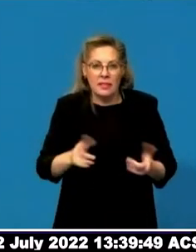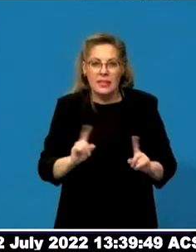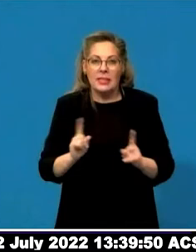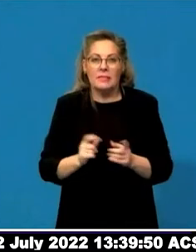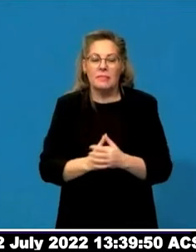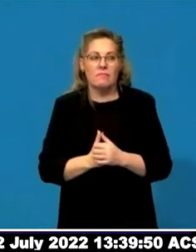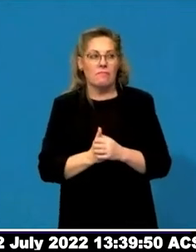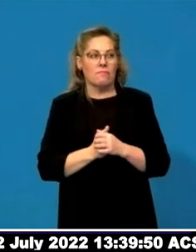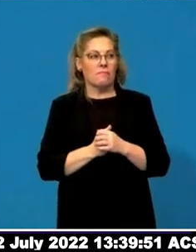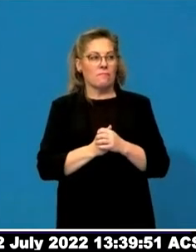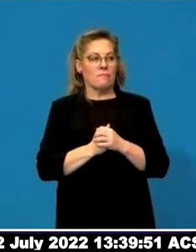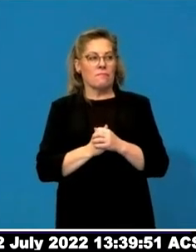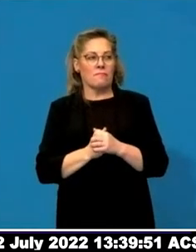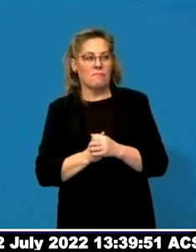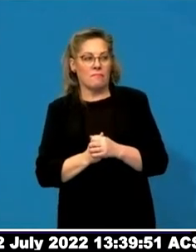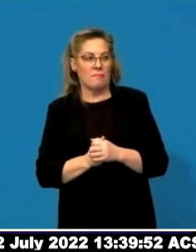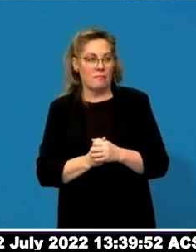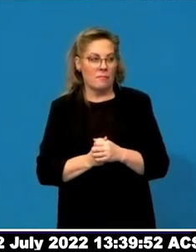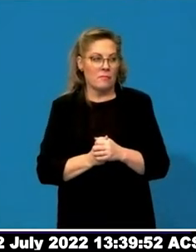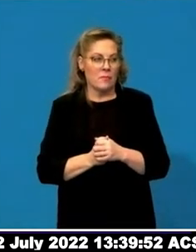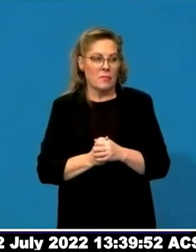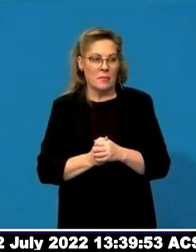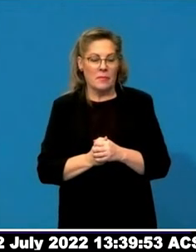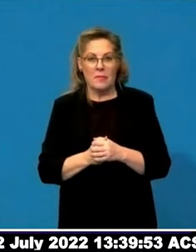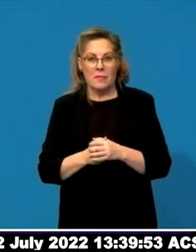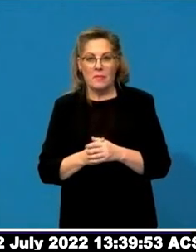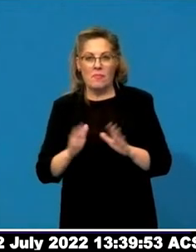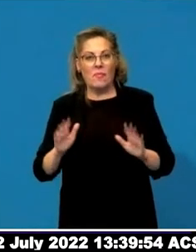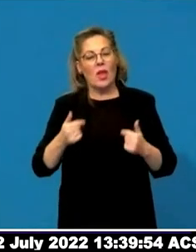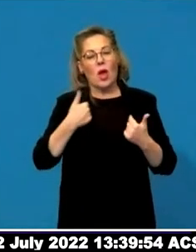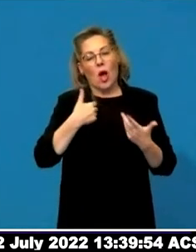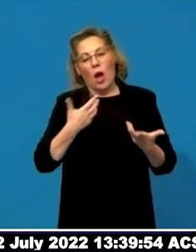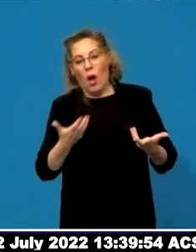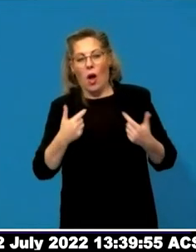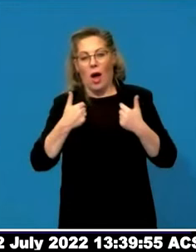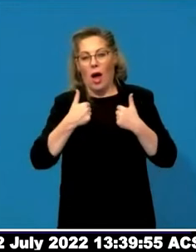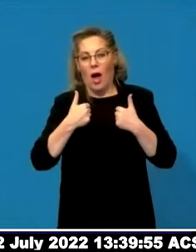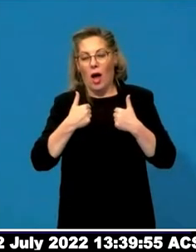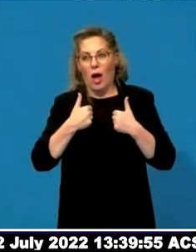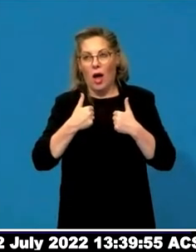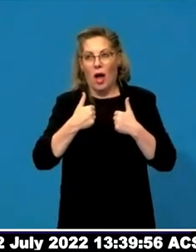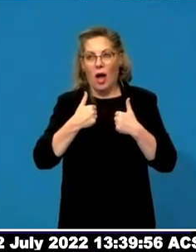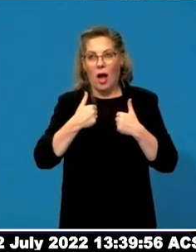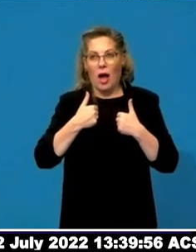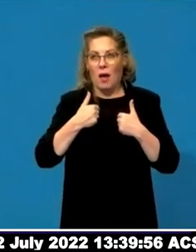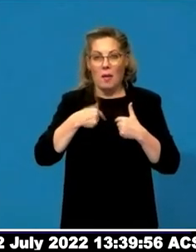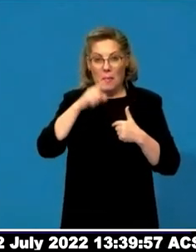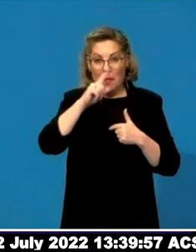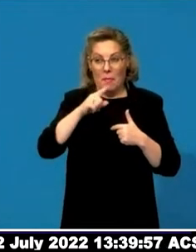Thanks, Ms McRae. MS McRAE: I think Margaret summarised it well when she said people don't understand anything about their plan.